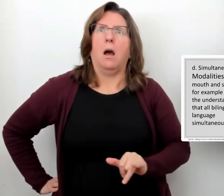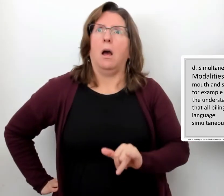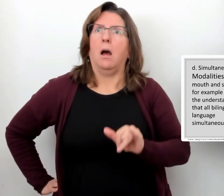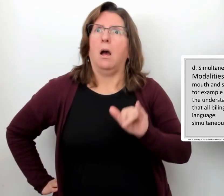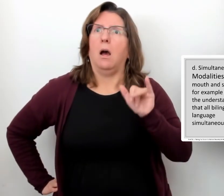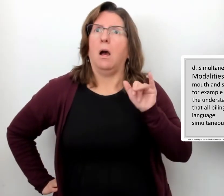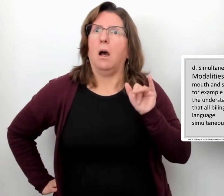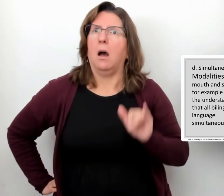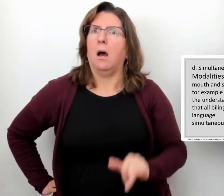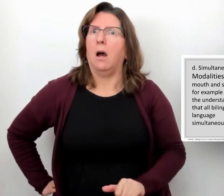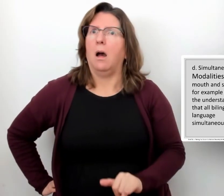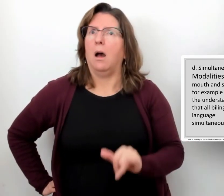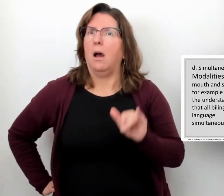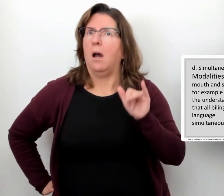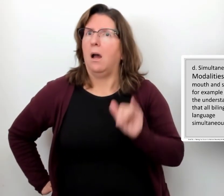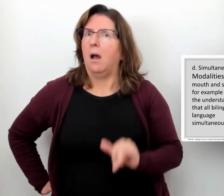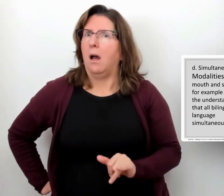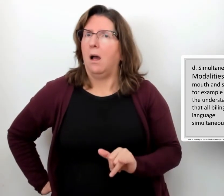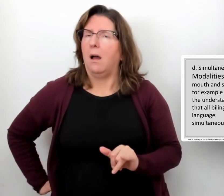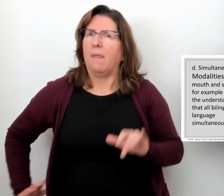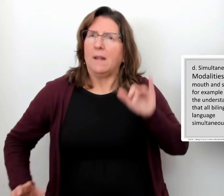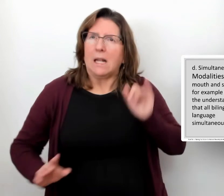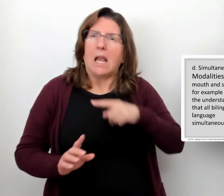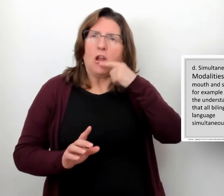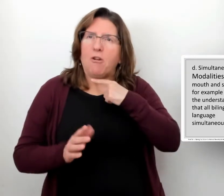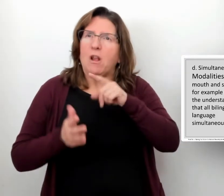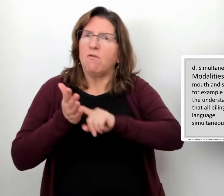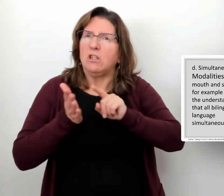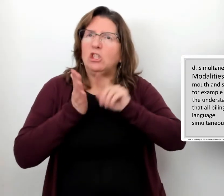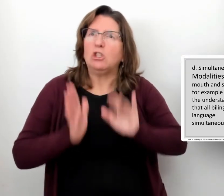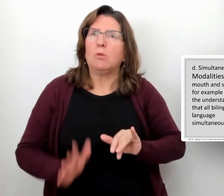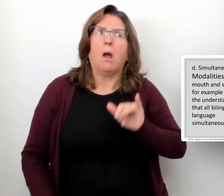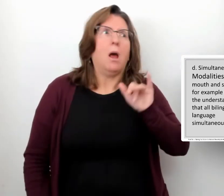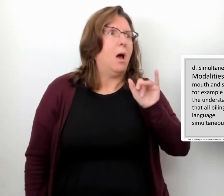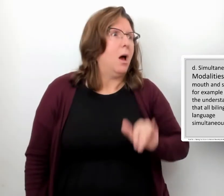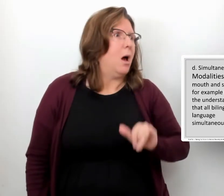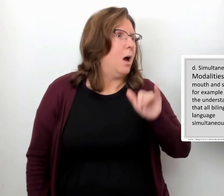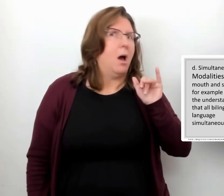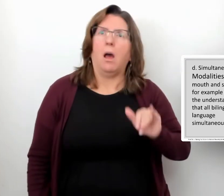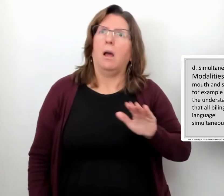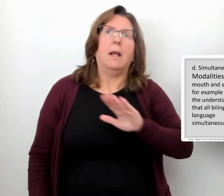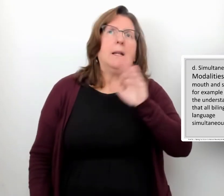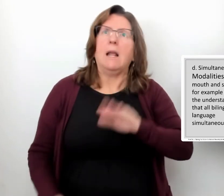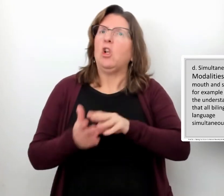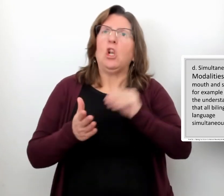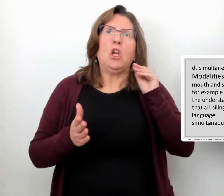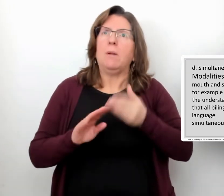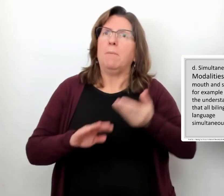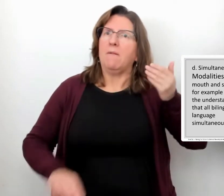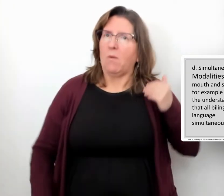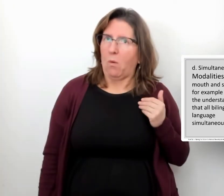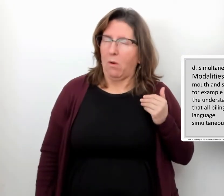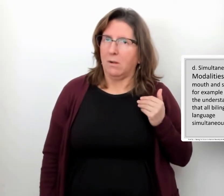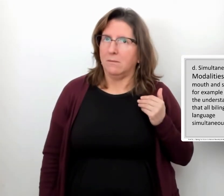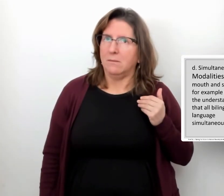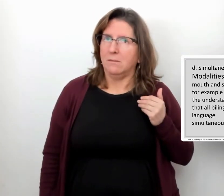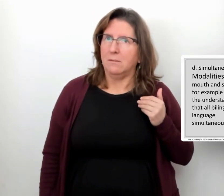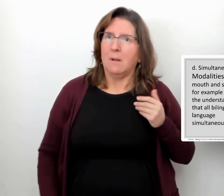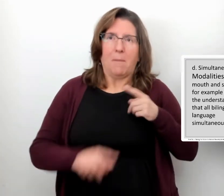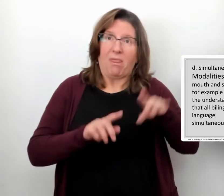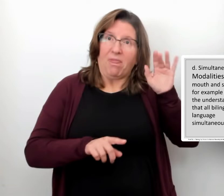For Garcia it was an epiphany! This renowned scholar had never considered the possibility before.